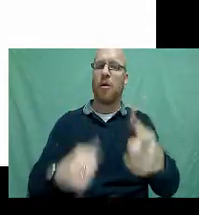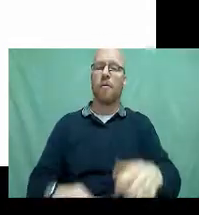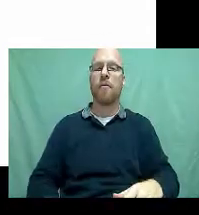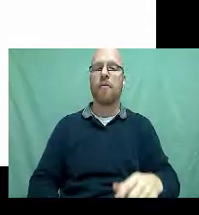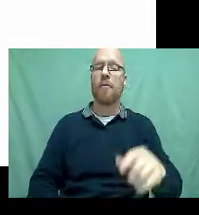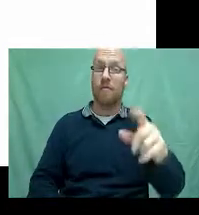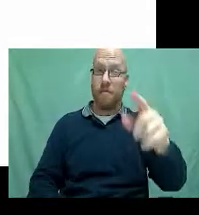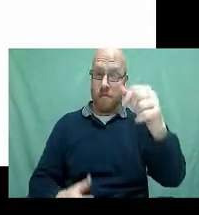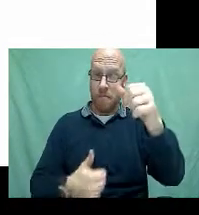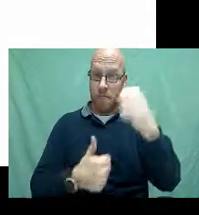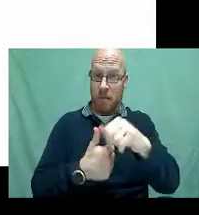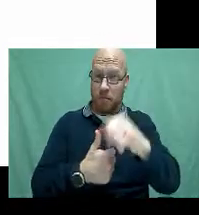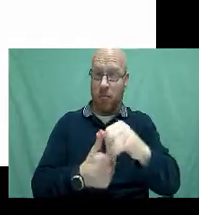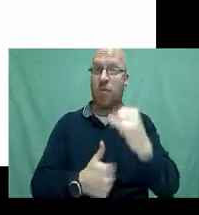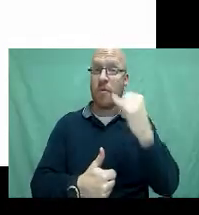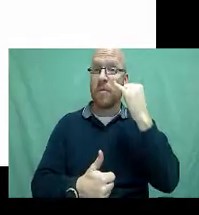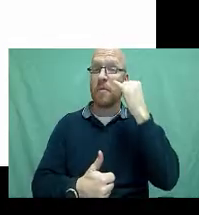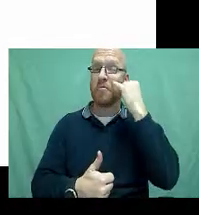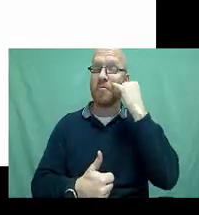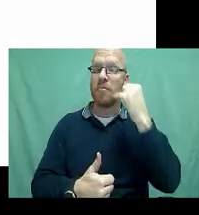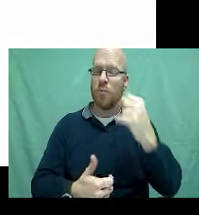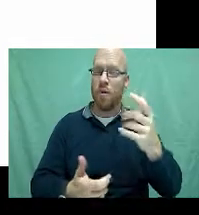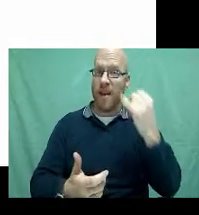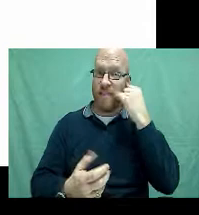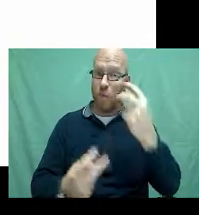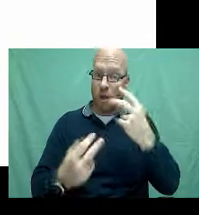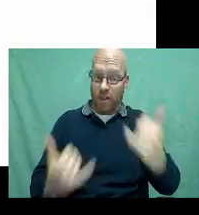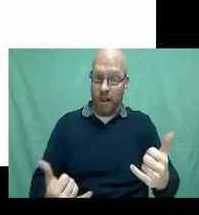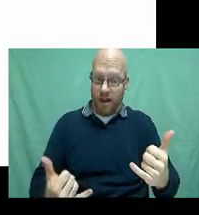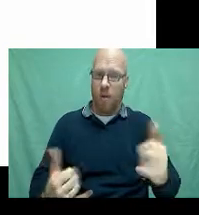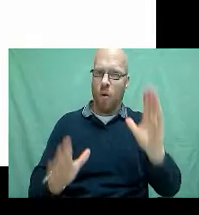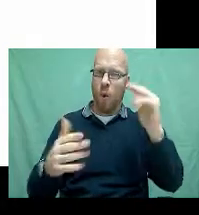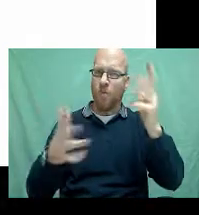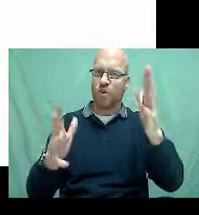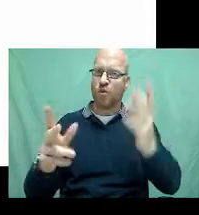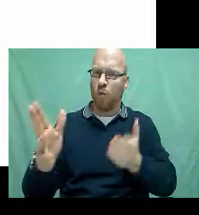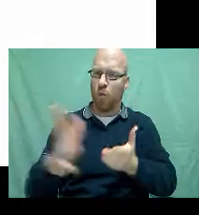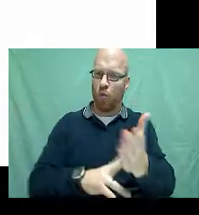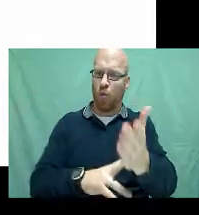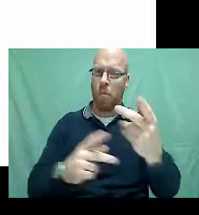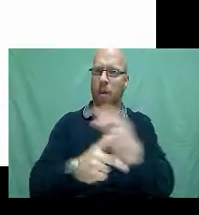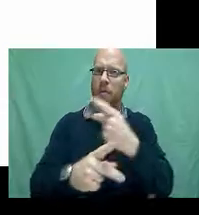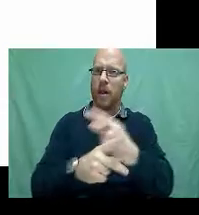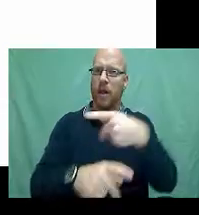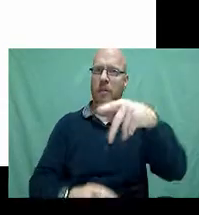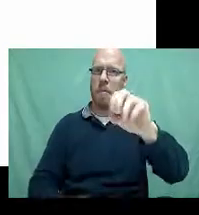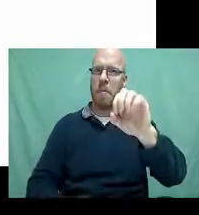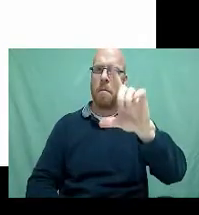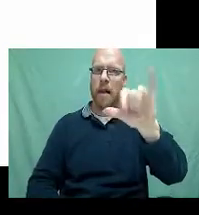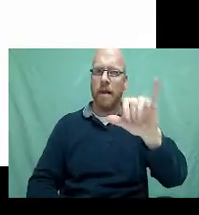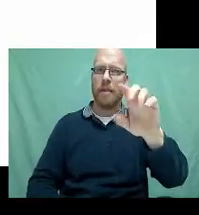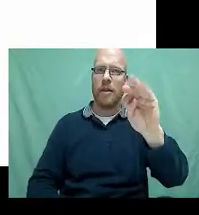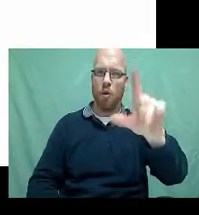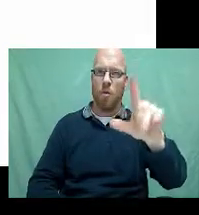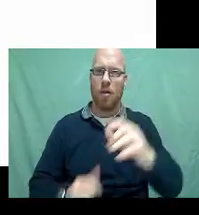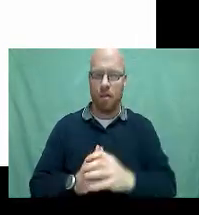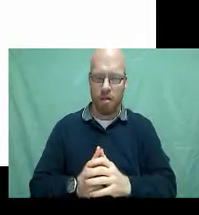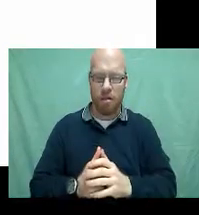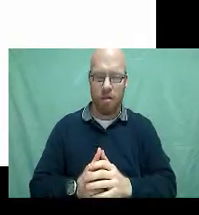For example here in front of us. If you remember, if you've already worked for multiplying binomials and polynomials,